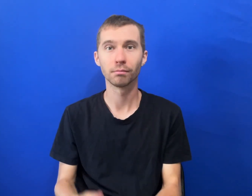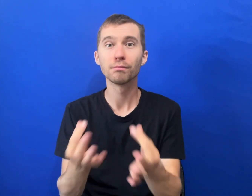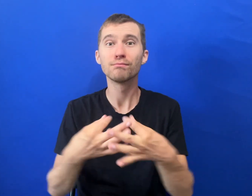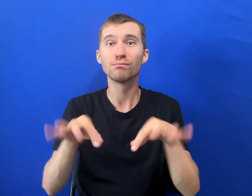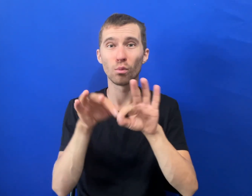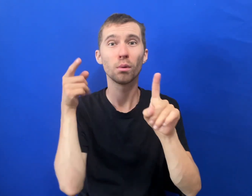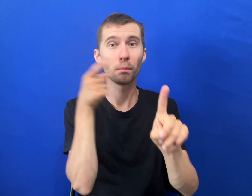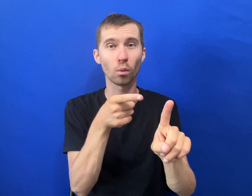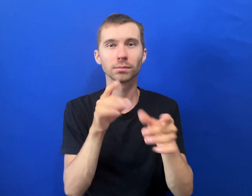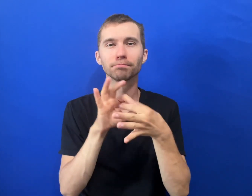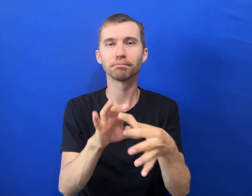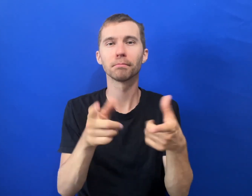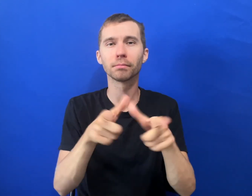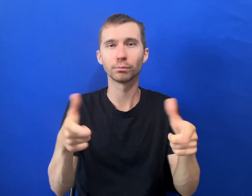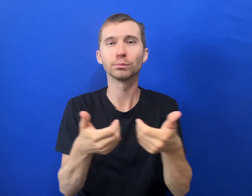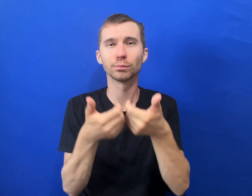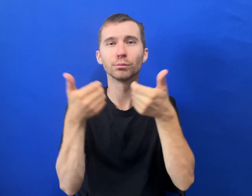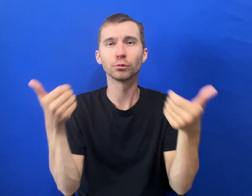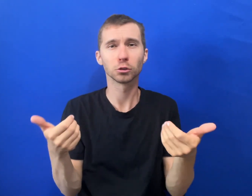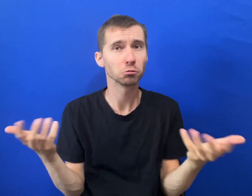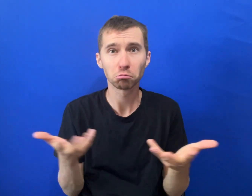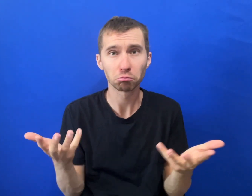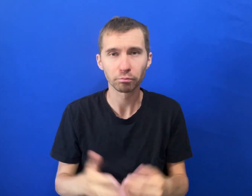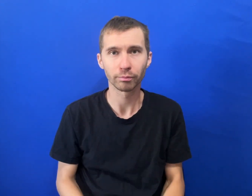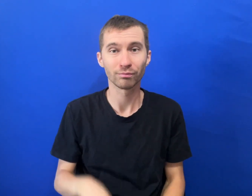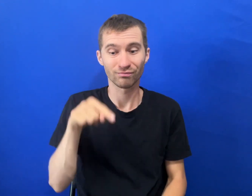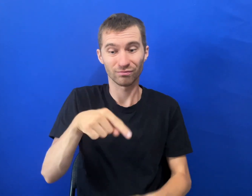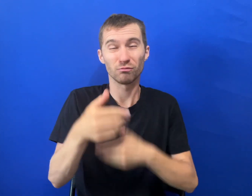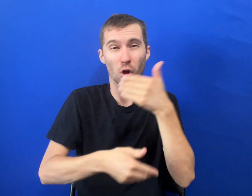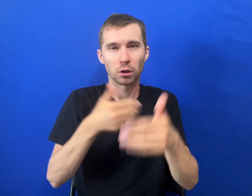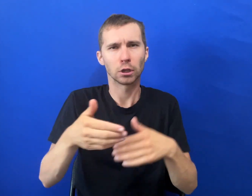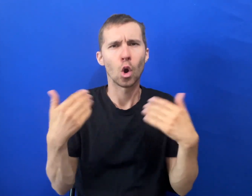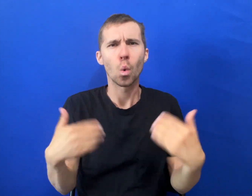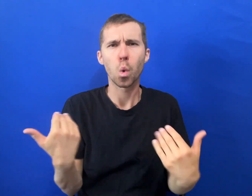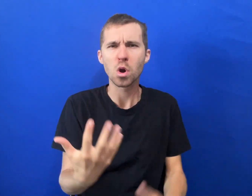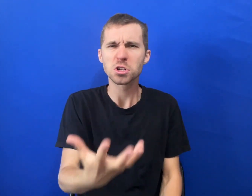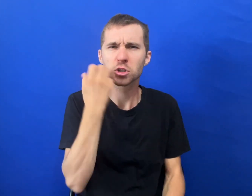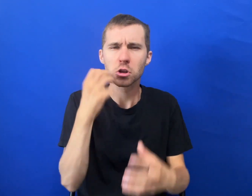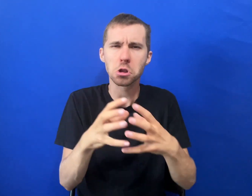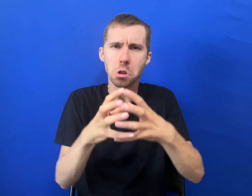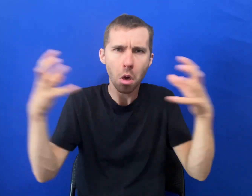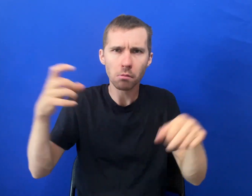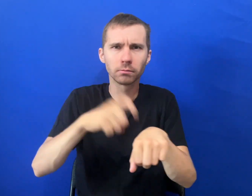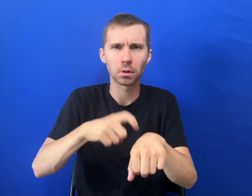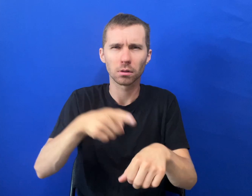The important thing to know about language separation is that this process takes a lot of time,